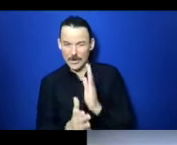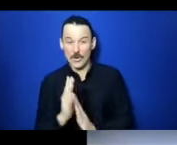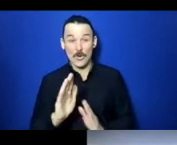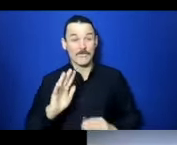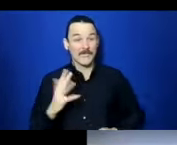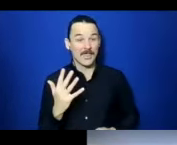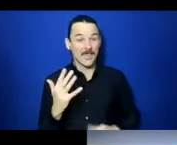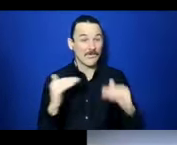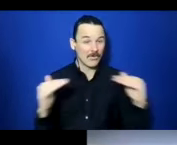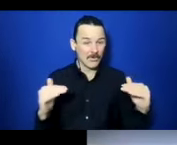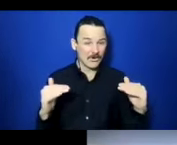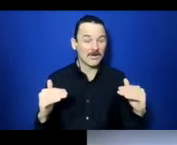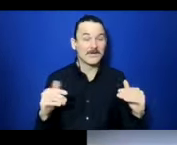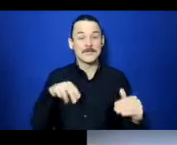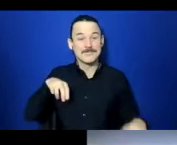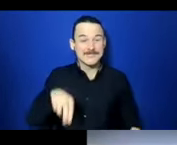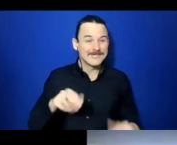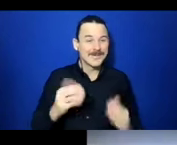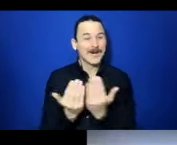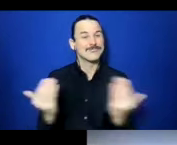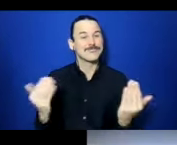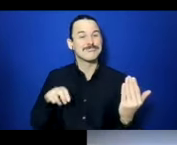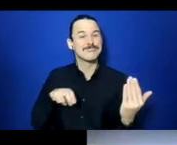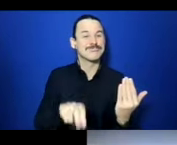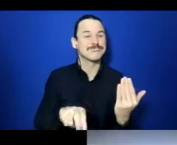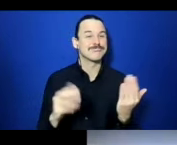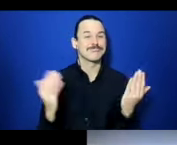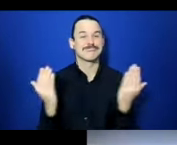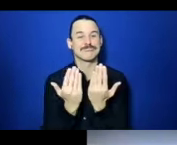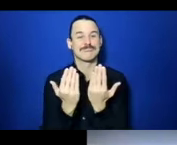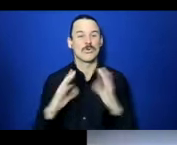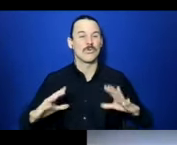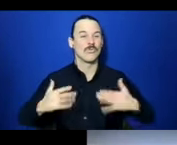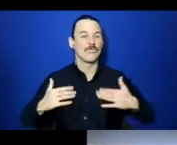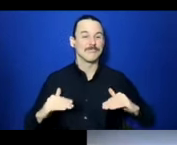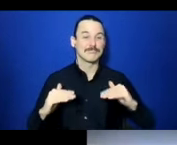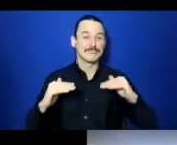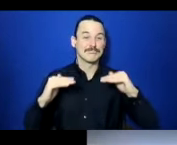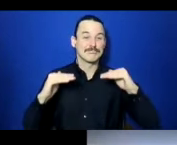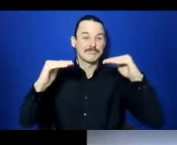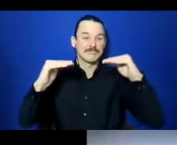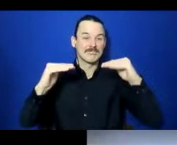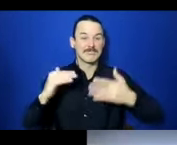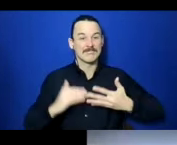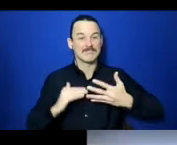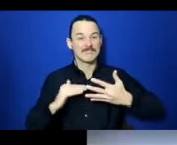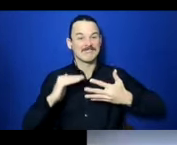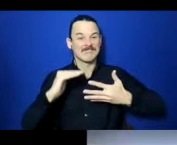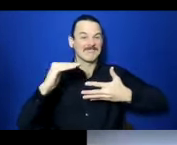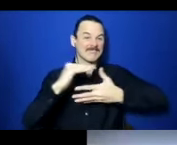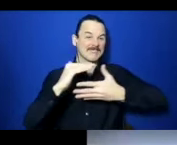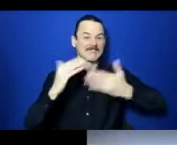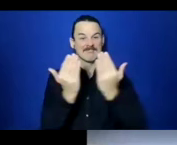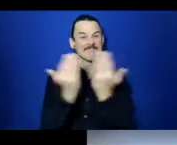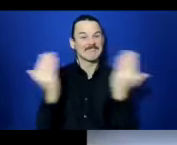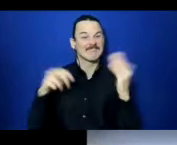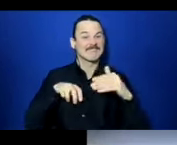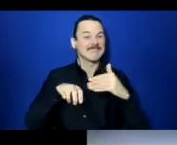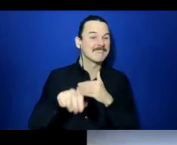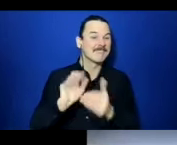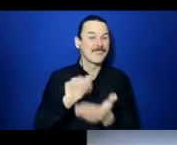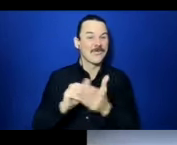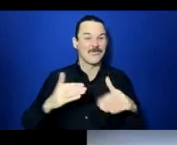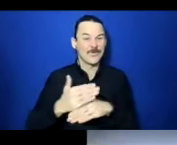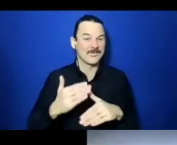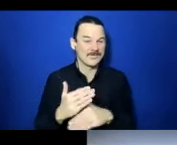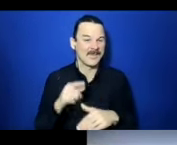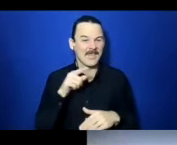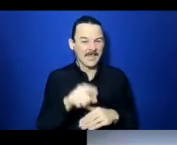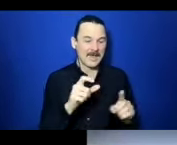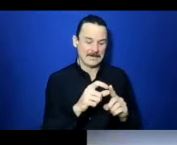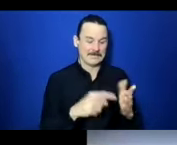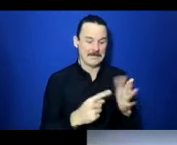going to go and I don't have to do anything and that's where data is a pro. Also data can help